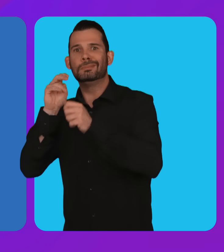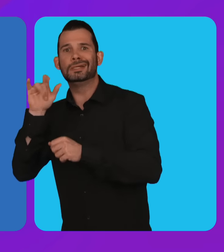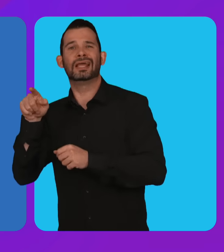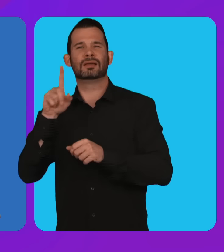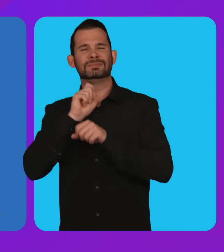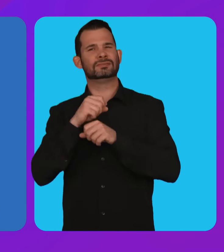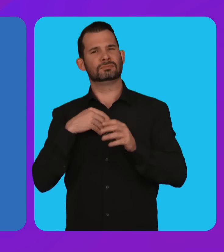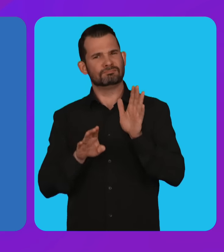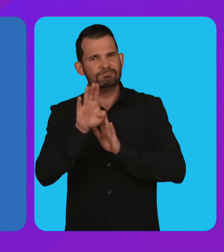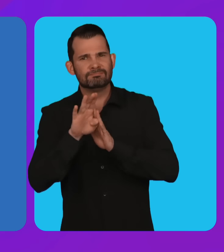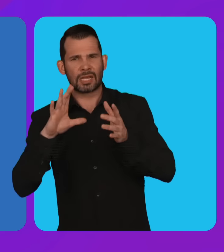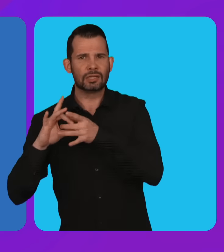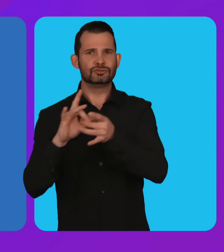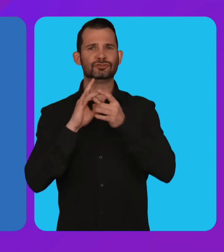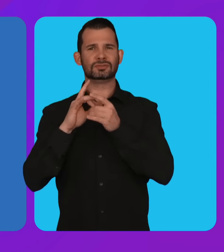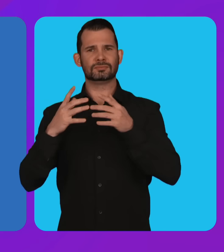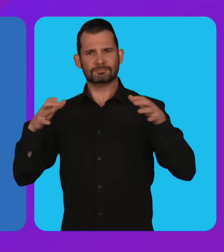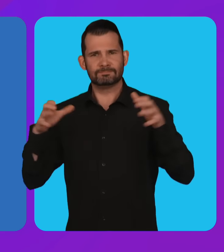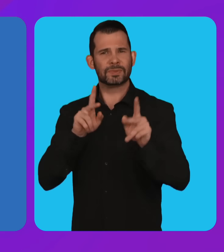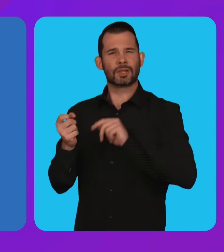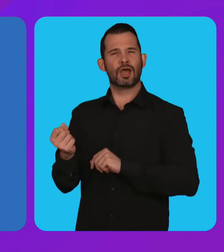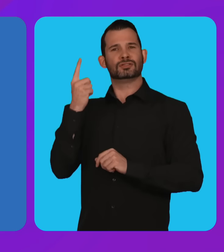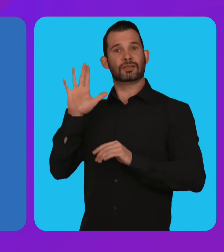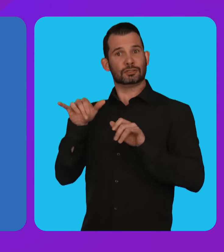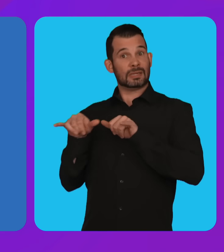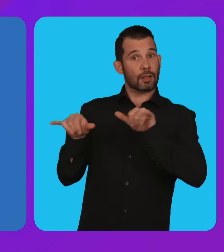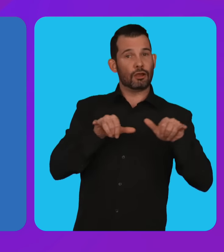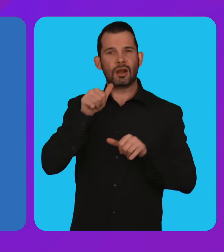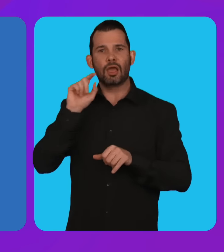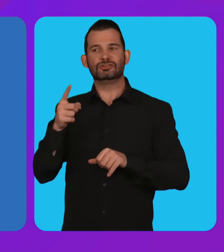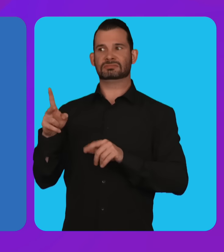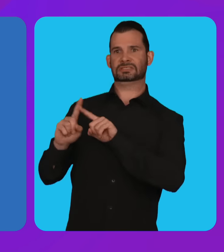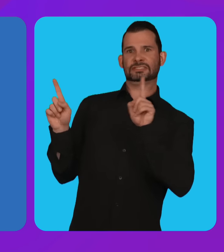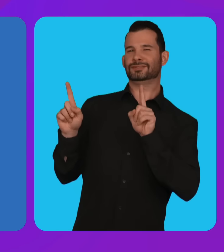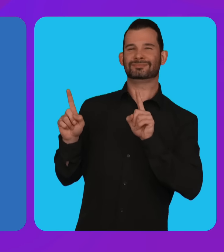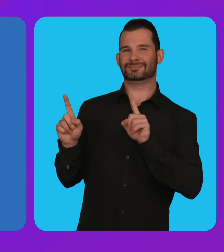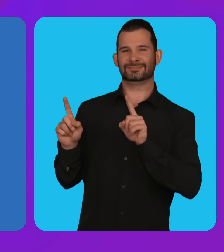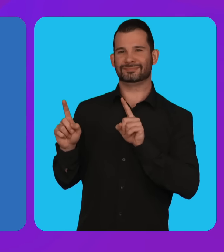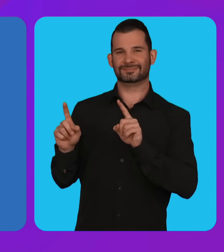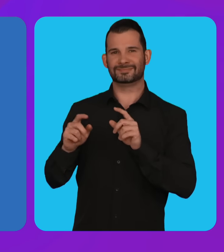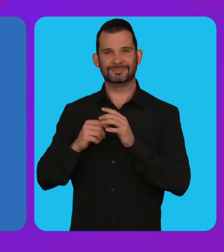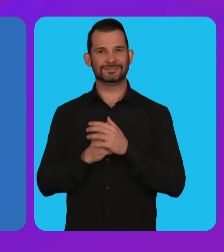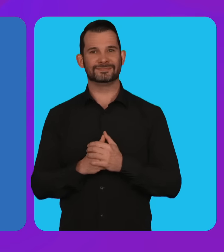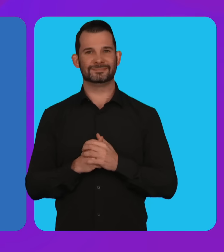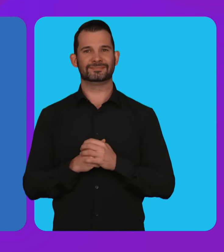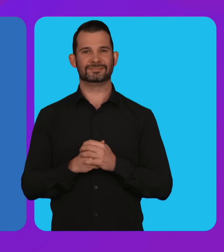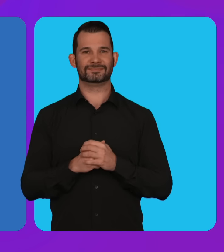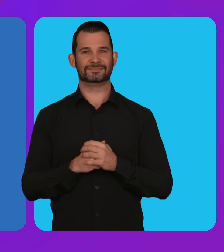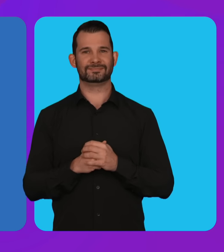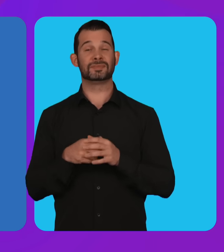getting people to understand their similarities, not just their differences. Public service media has a real growth